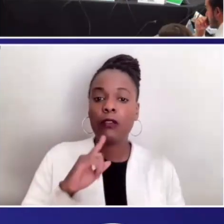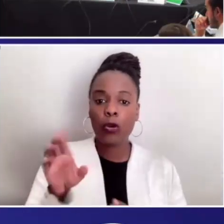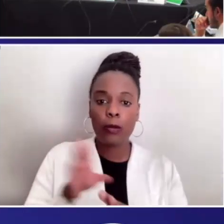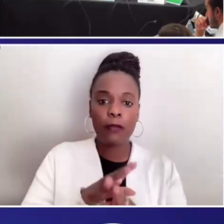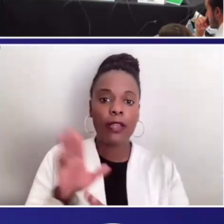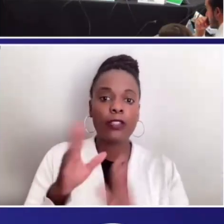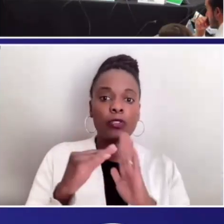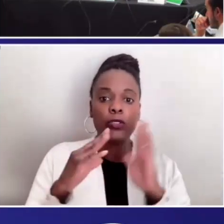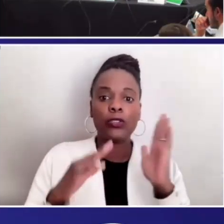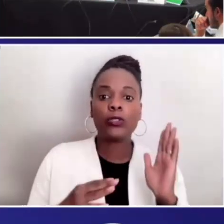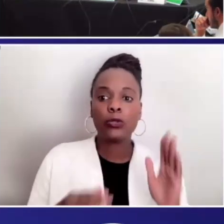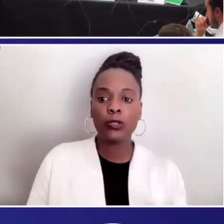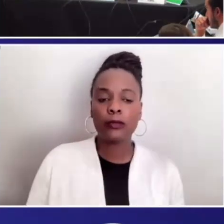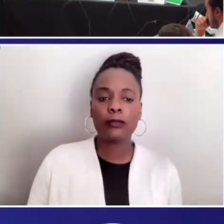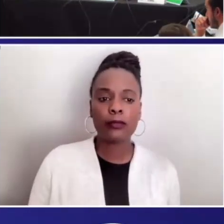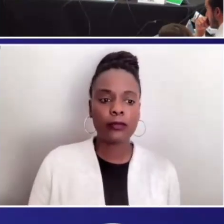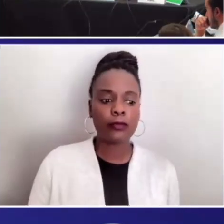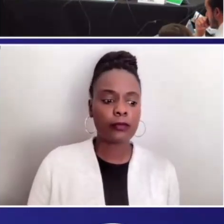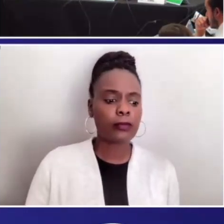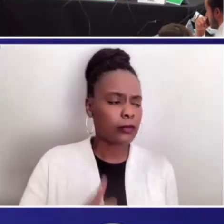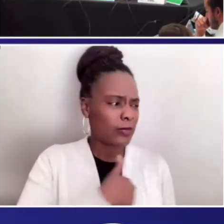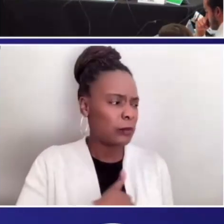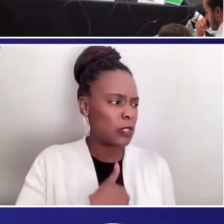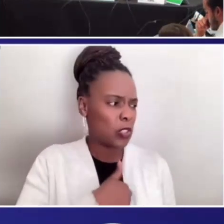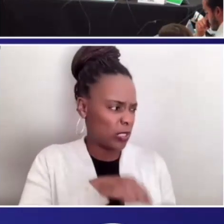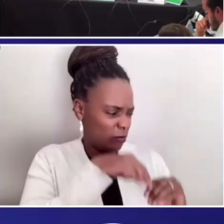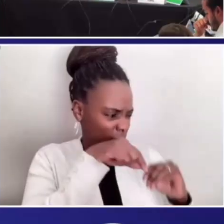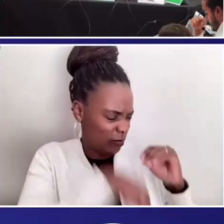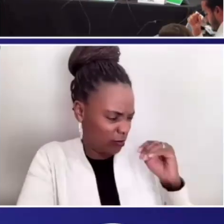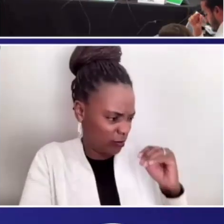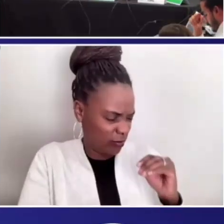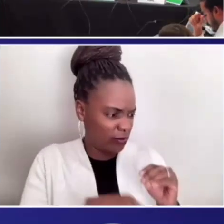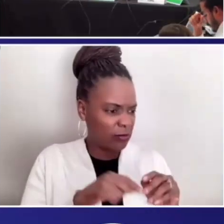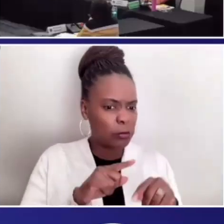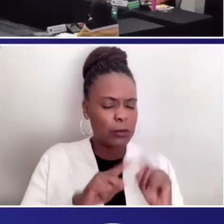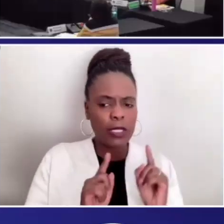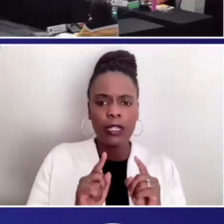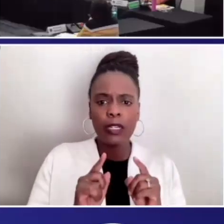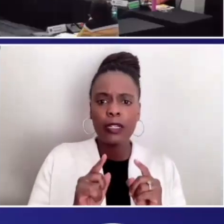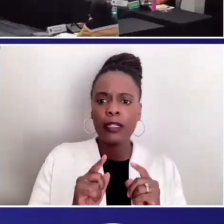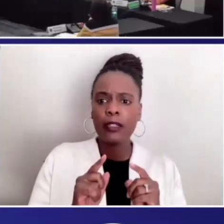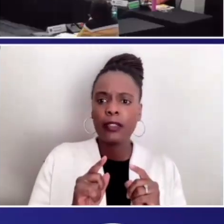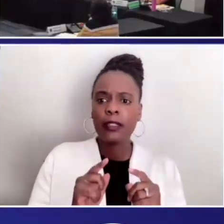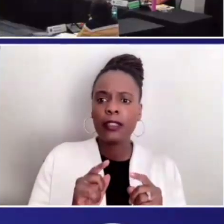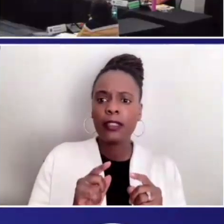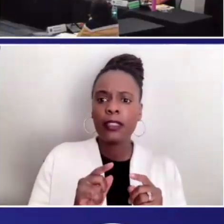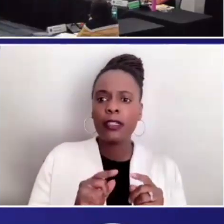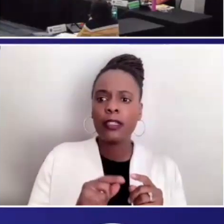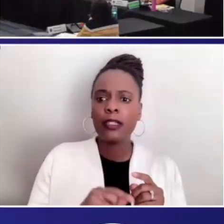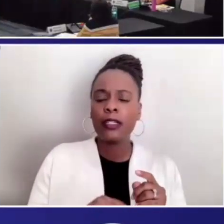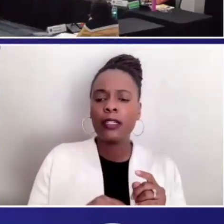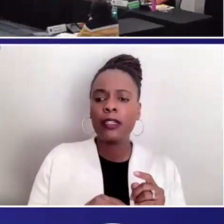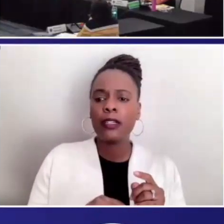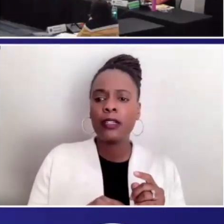And sort of in the weeds, but this is an important detail. 668.43 is consumer information that's public-facing, correct? Correct.